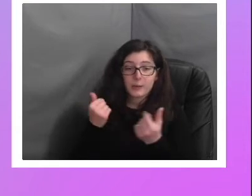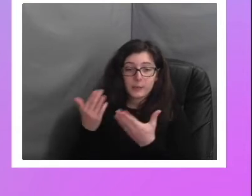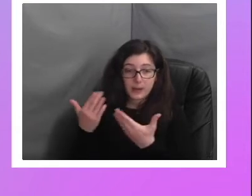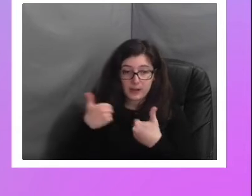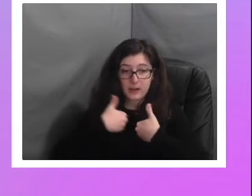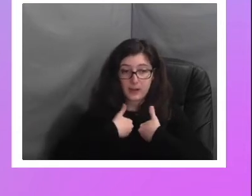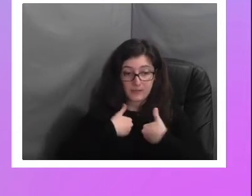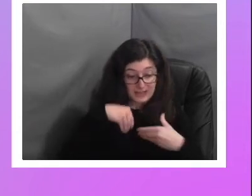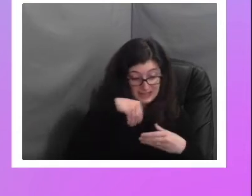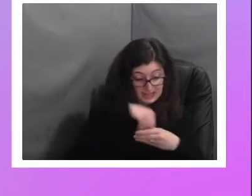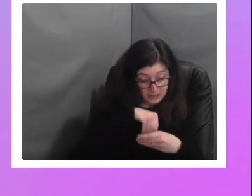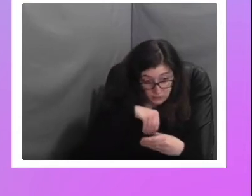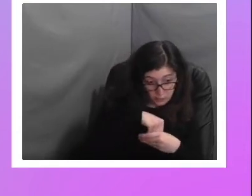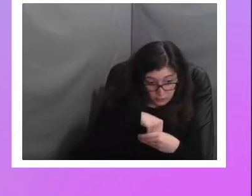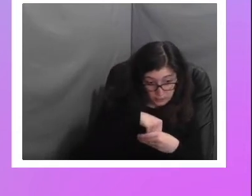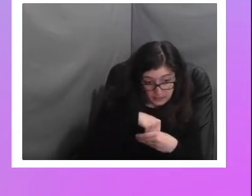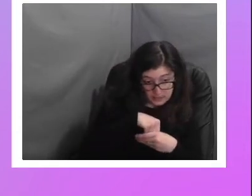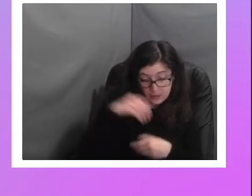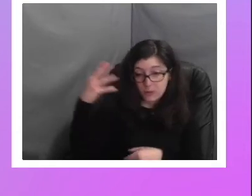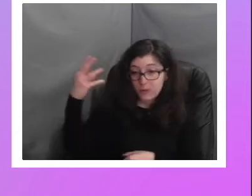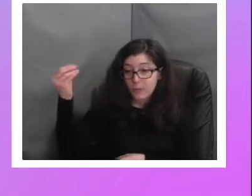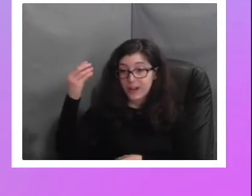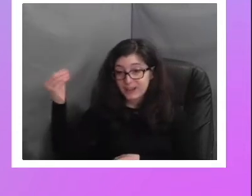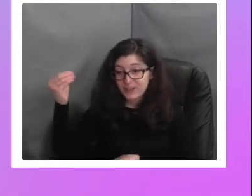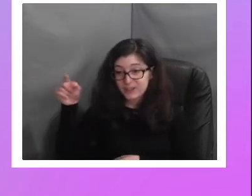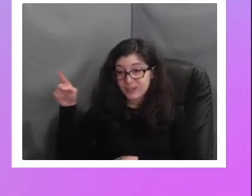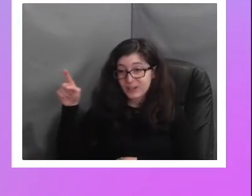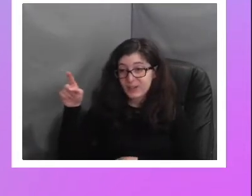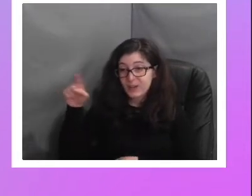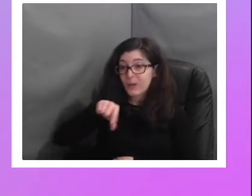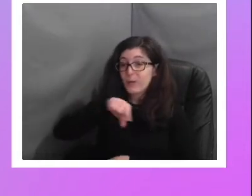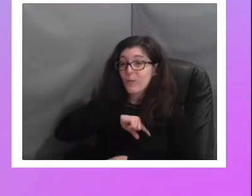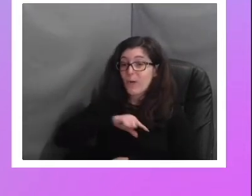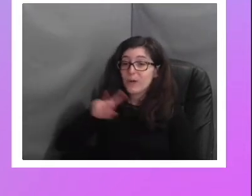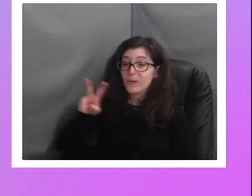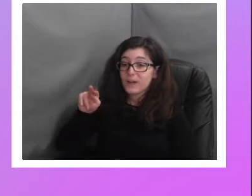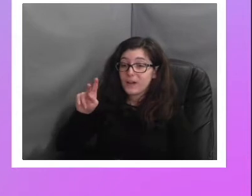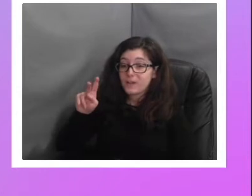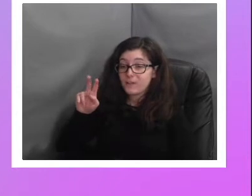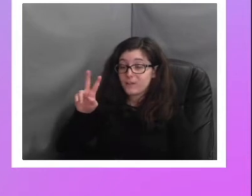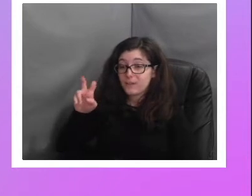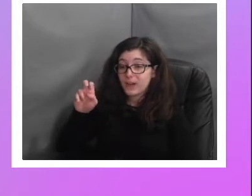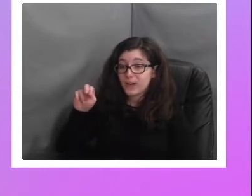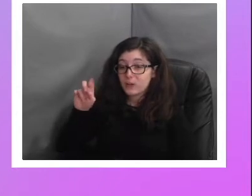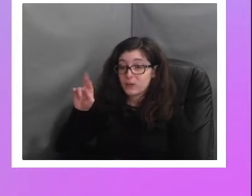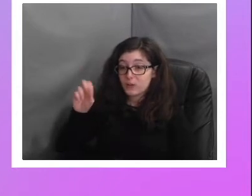or you can do them by a qualified vendor, but user audits are very important because,